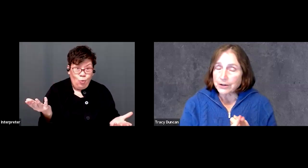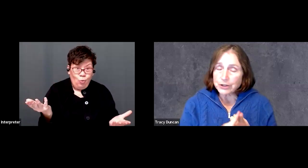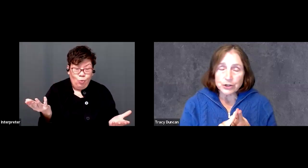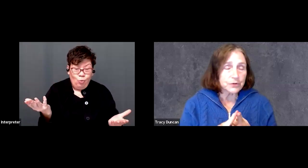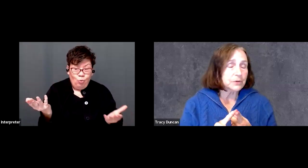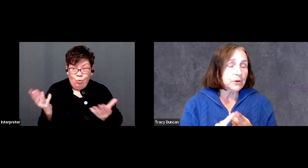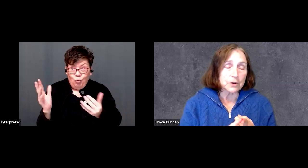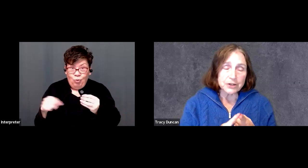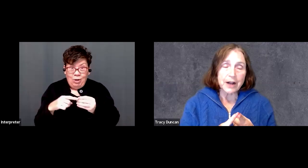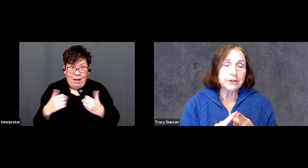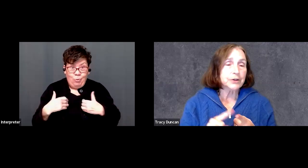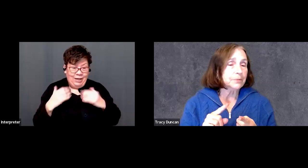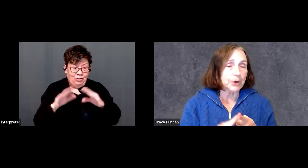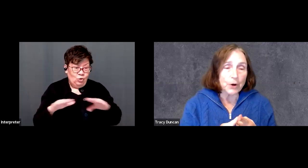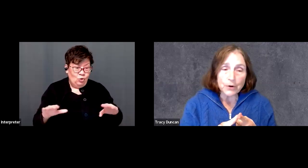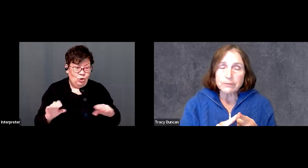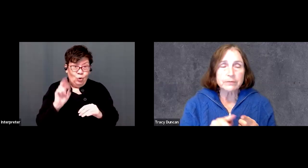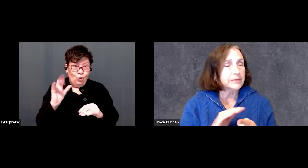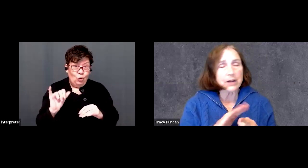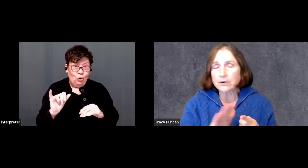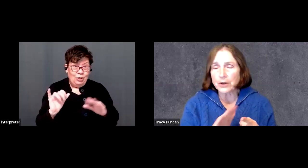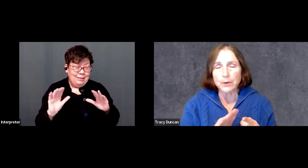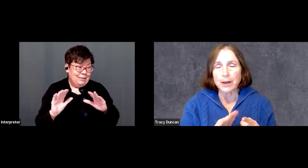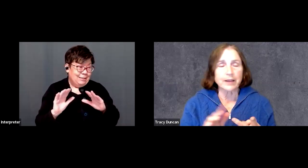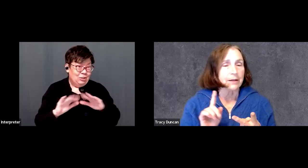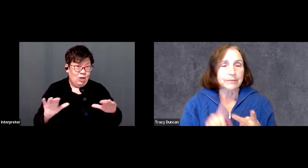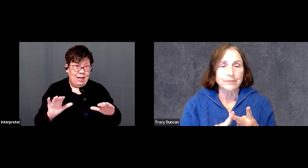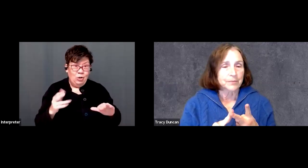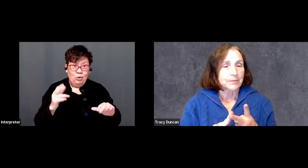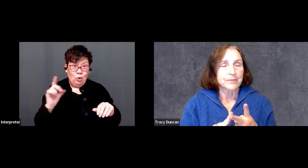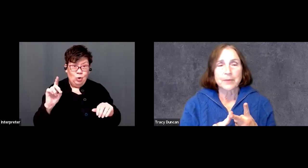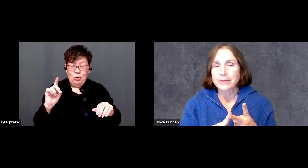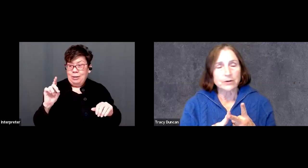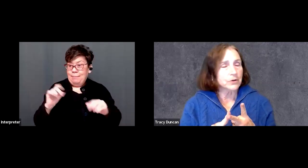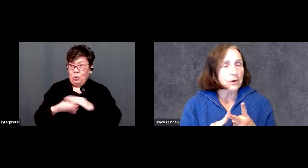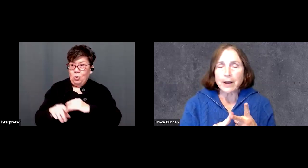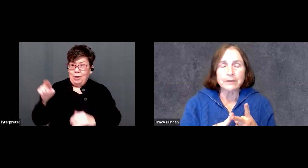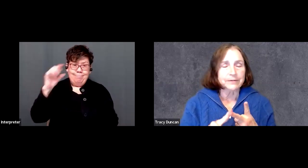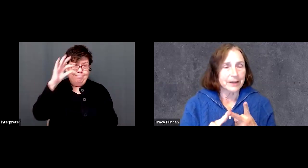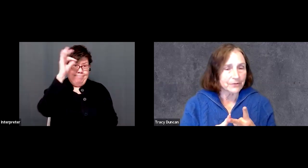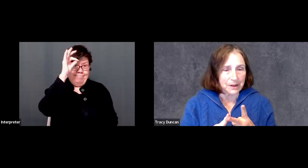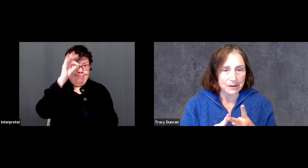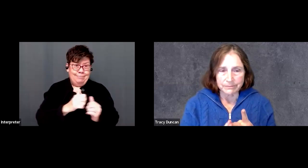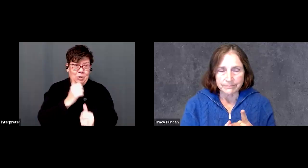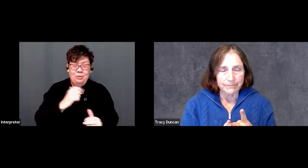young children, early childhood, birth. They don't know about that. They don't know about deafness.